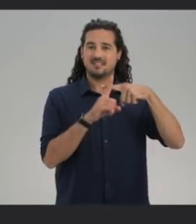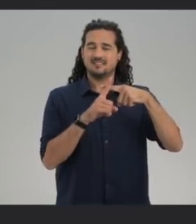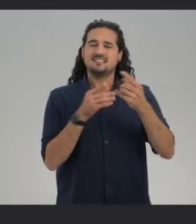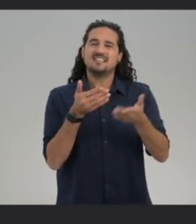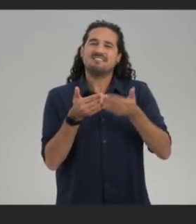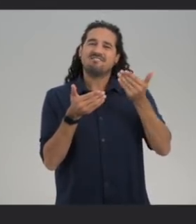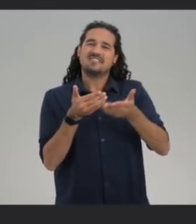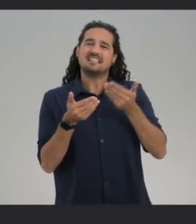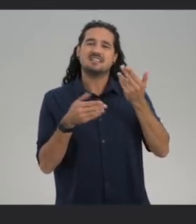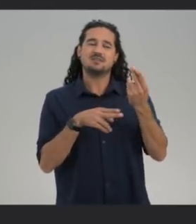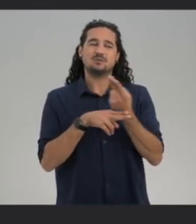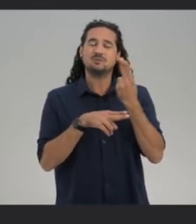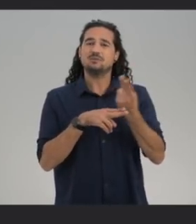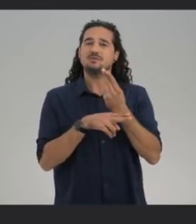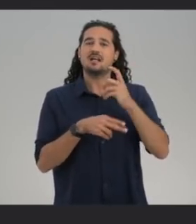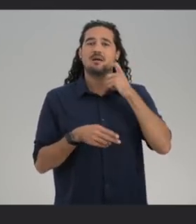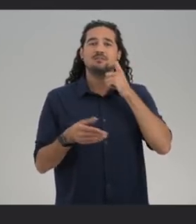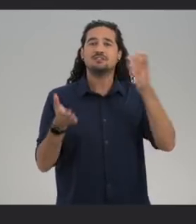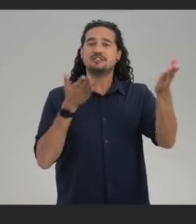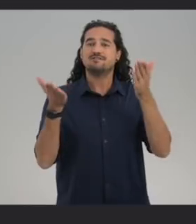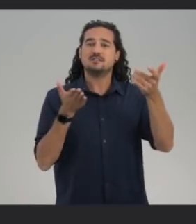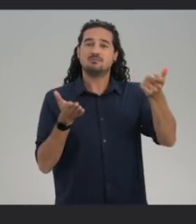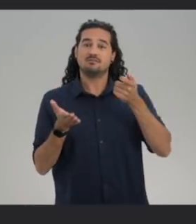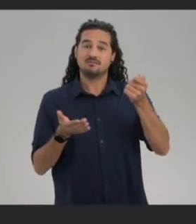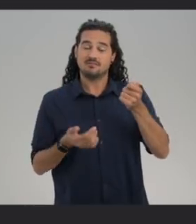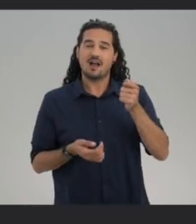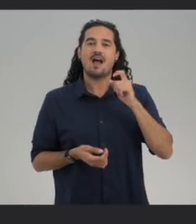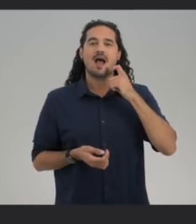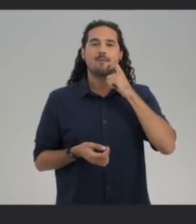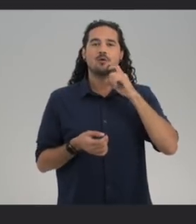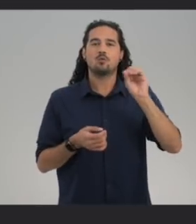A convenient way to subscribe to Apple services with Apple One.